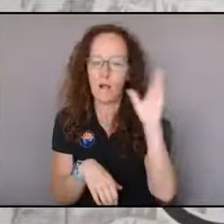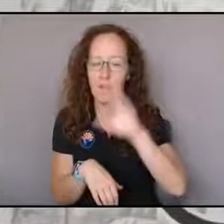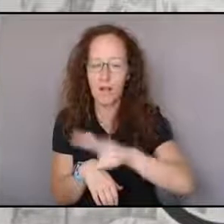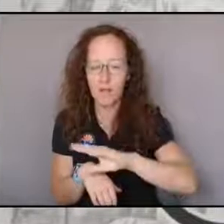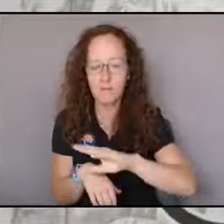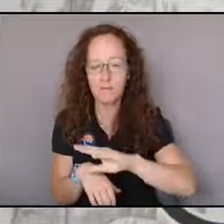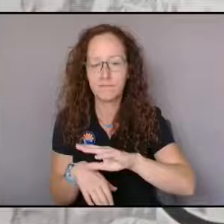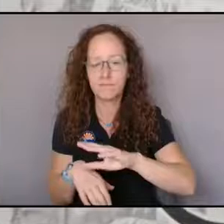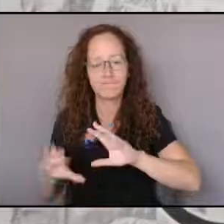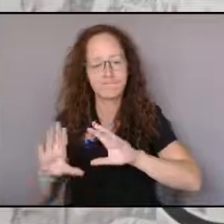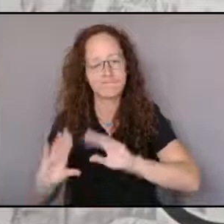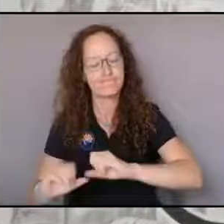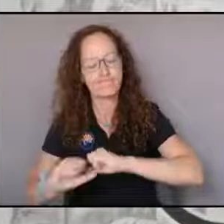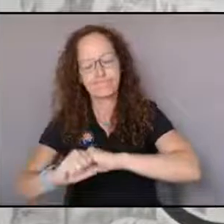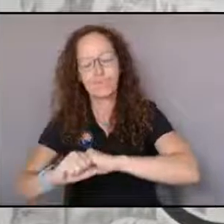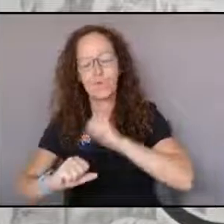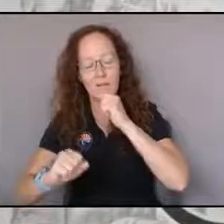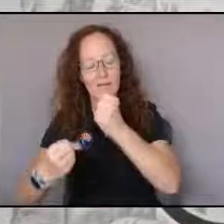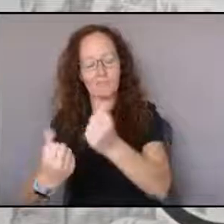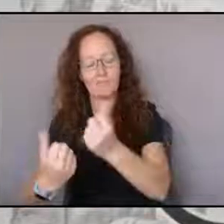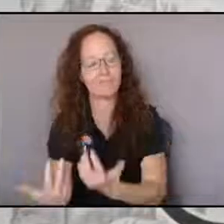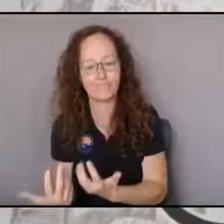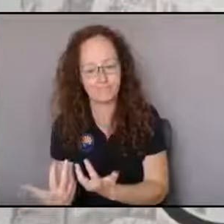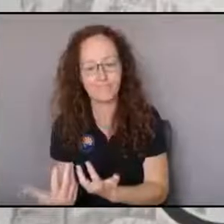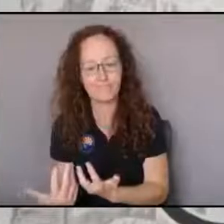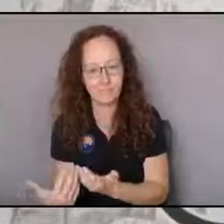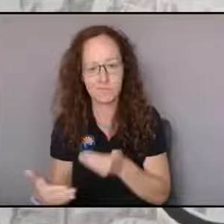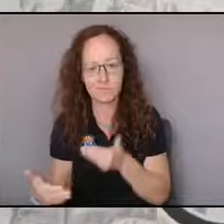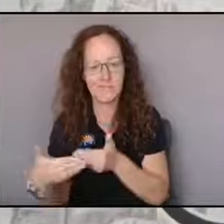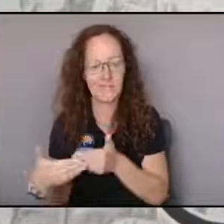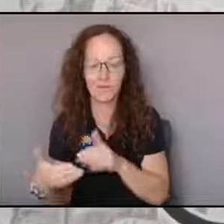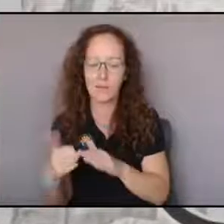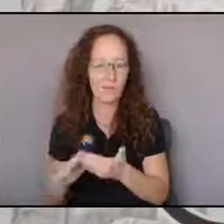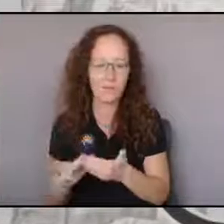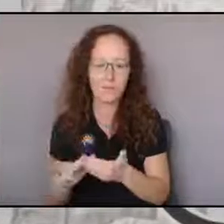DOWN FROM MOVING TO THE SOUTH. SO NO MOVEMENT TO THE SOUTH TOWARDS THE COMMUNITIES.